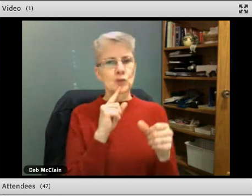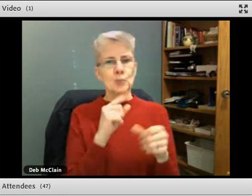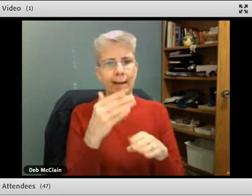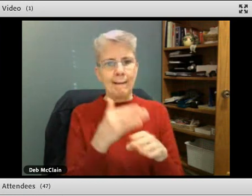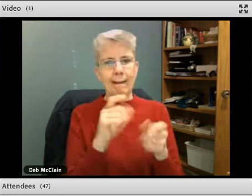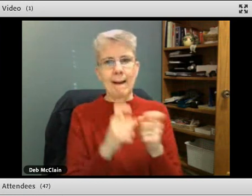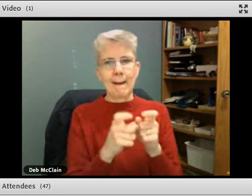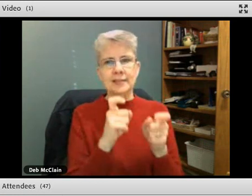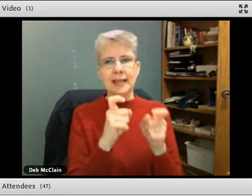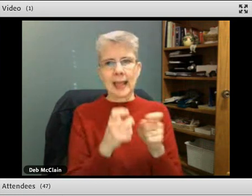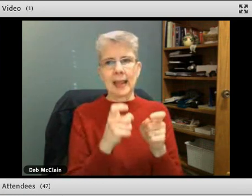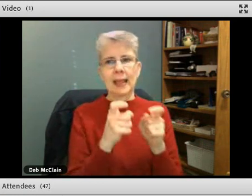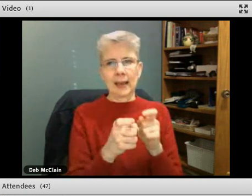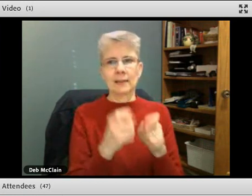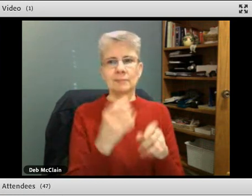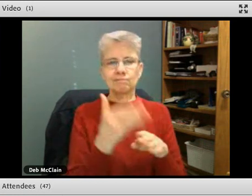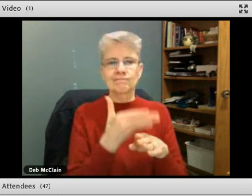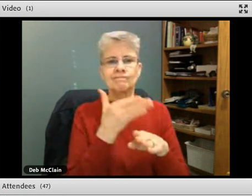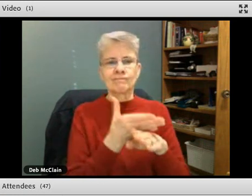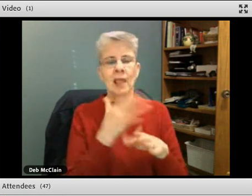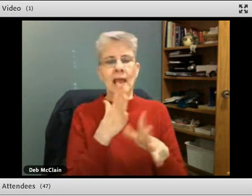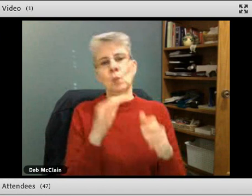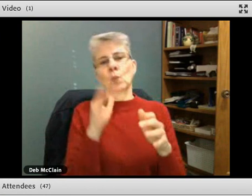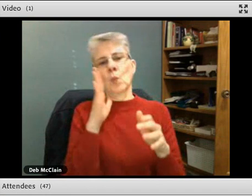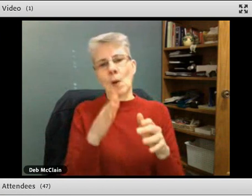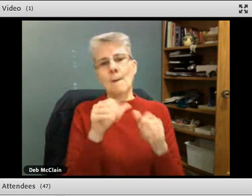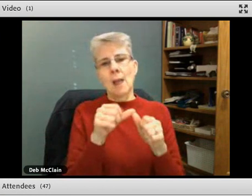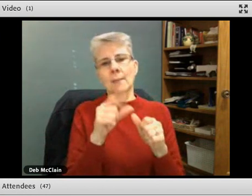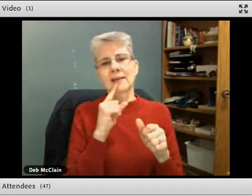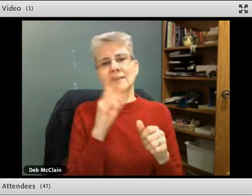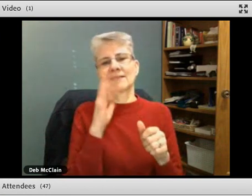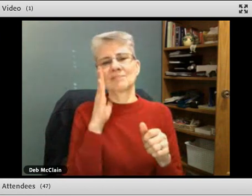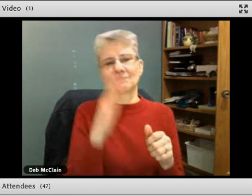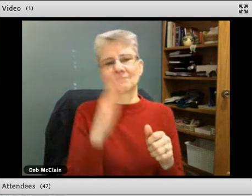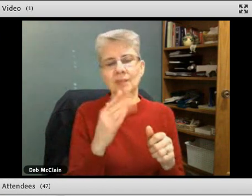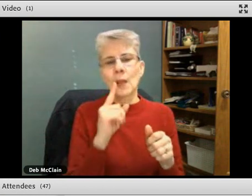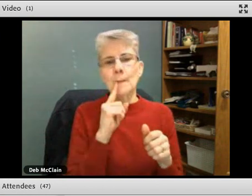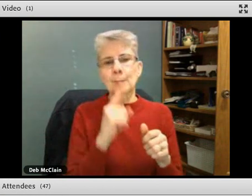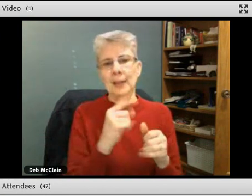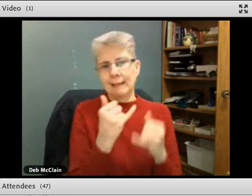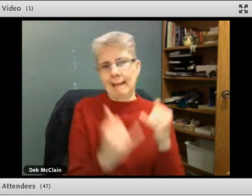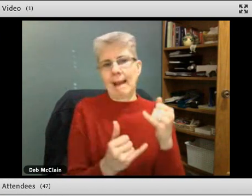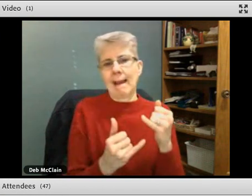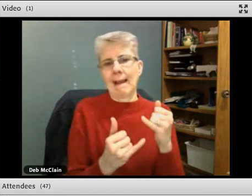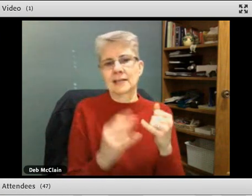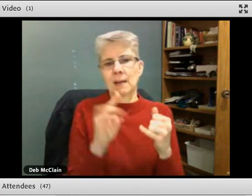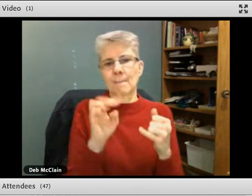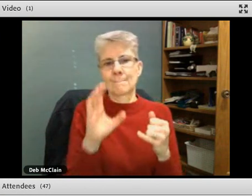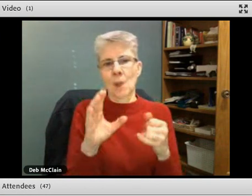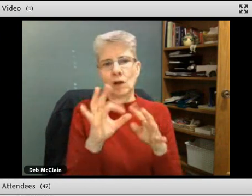Eventually, this will probably be the last MARC format, and we'll start working with BIBFRAME